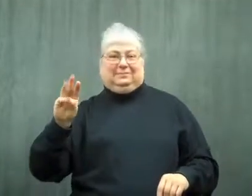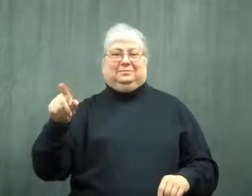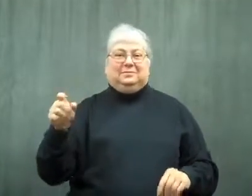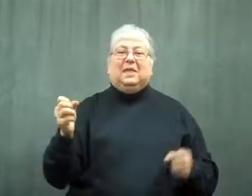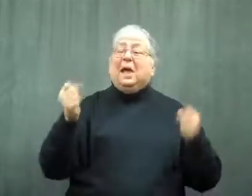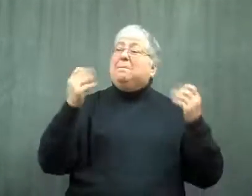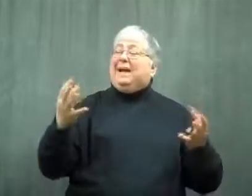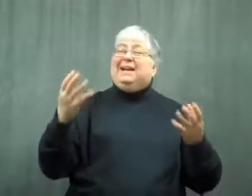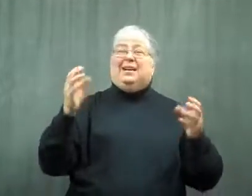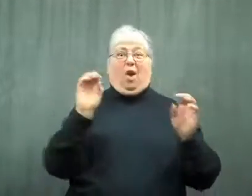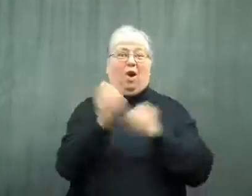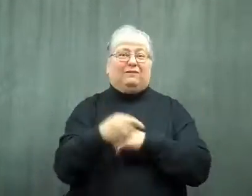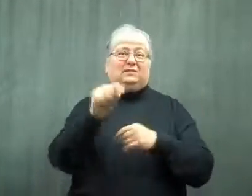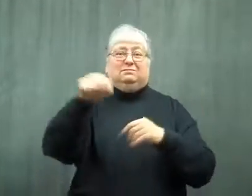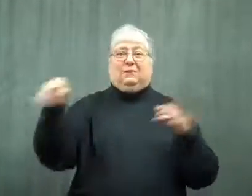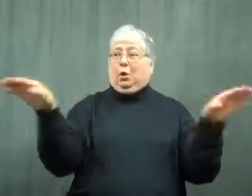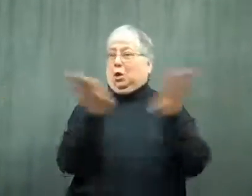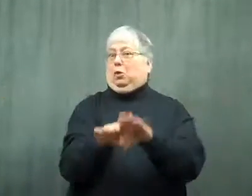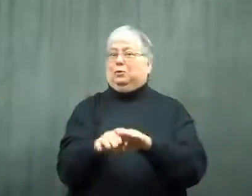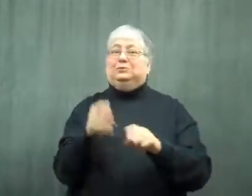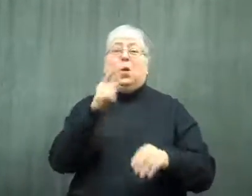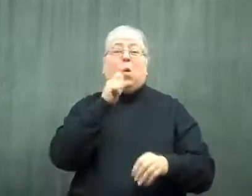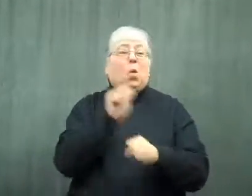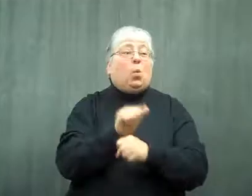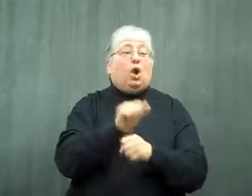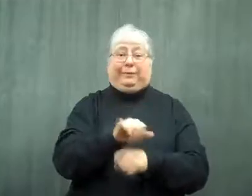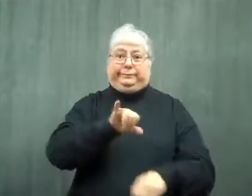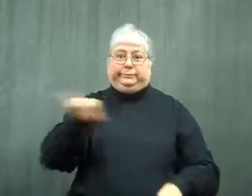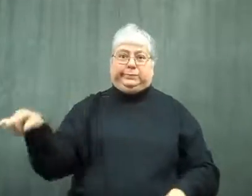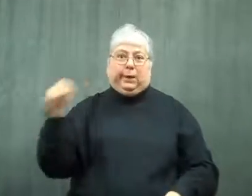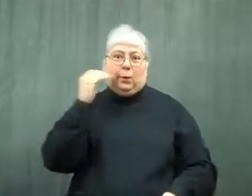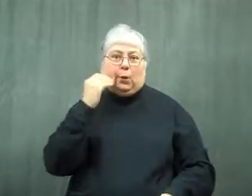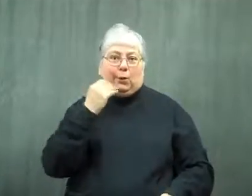Many offices closed and the workers stayed home.